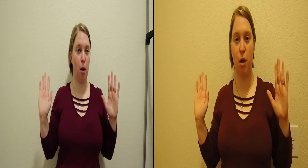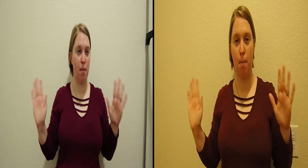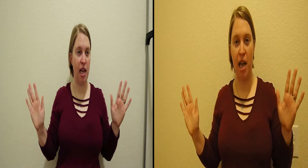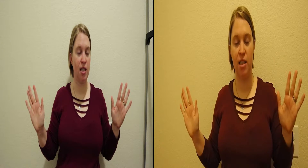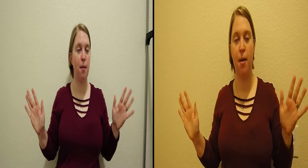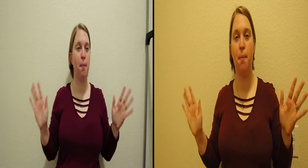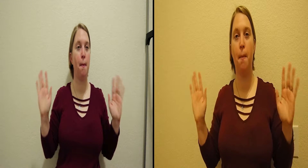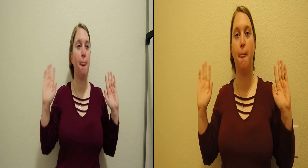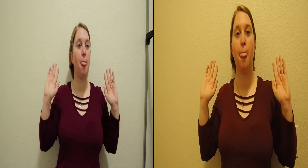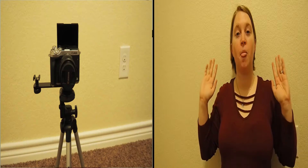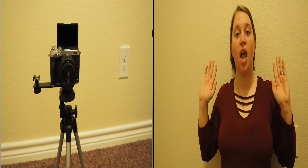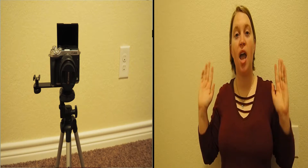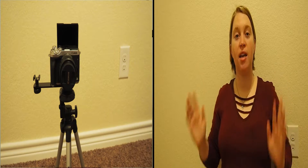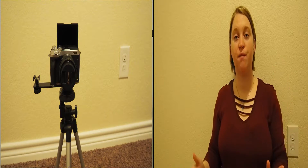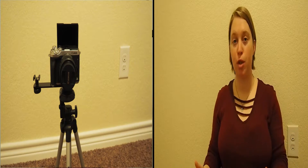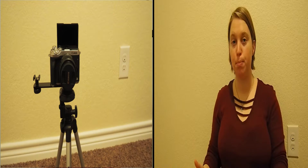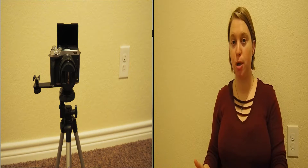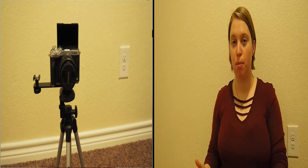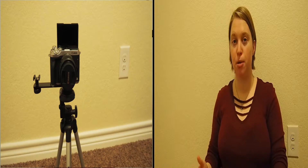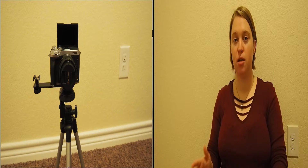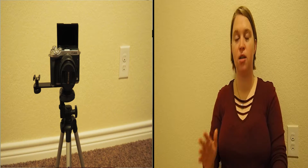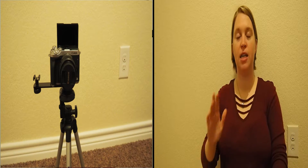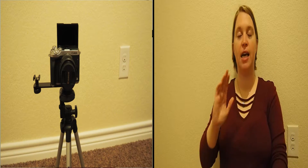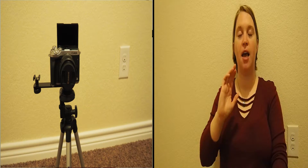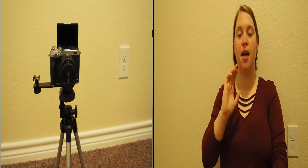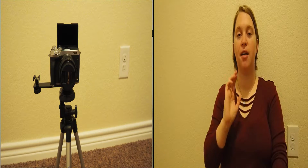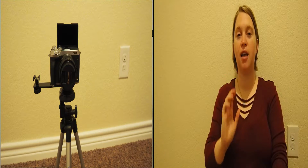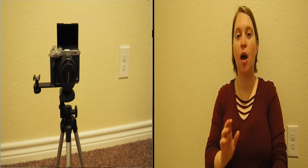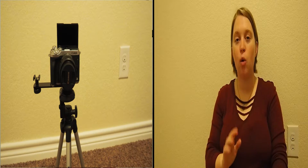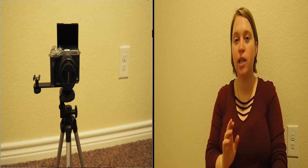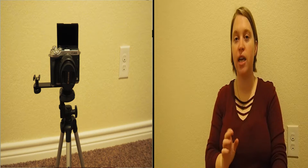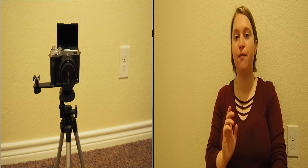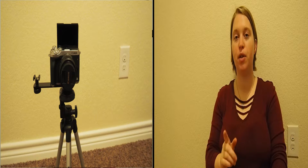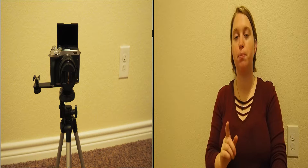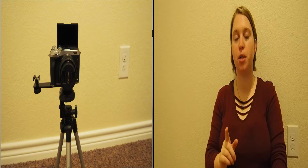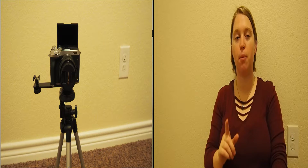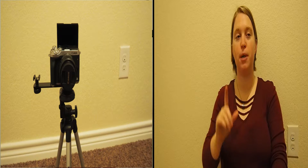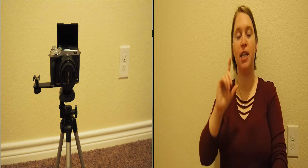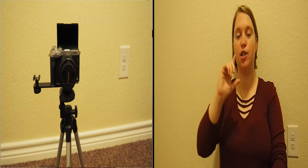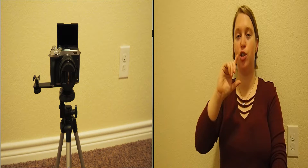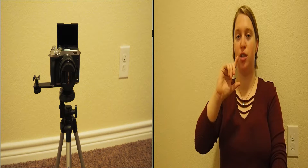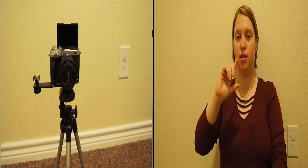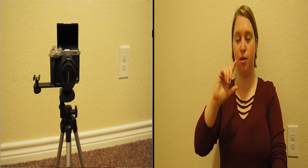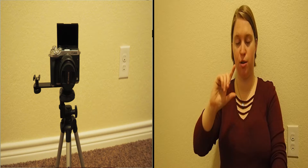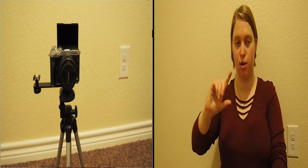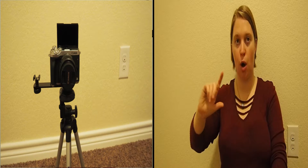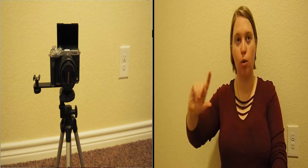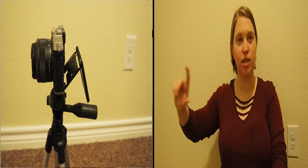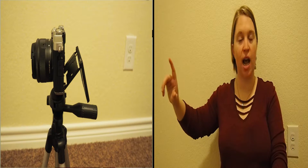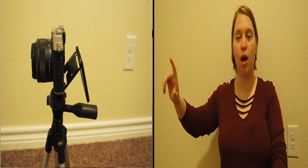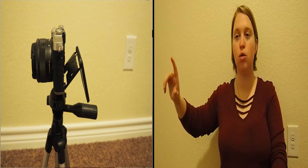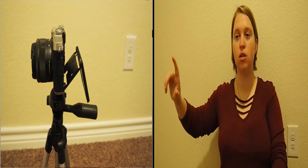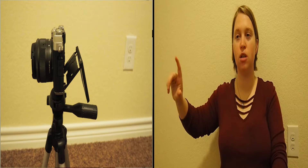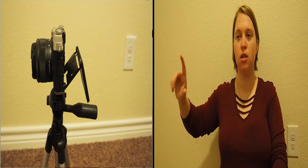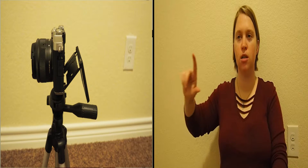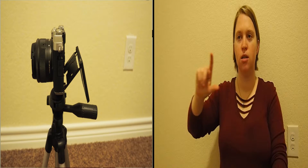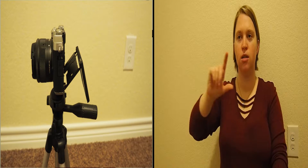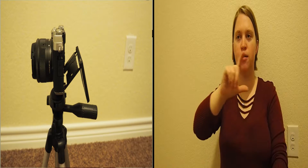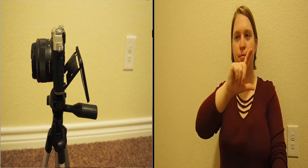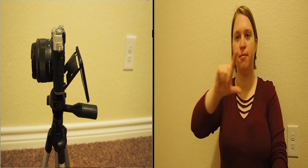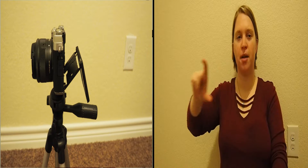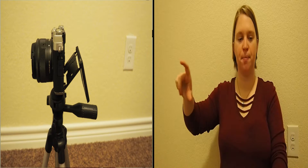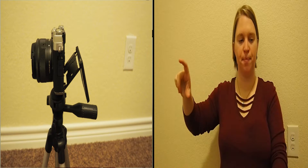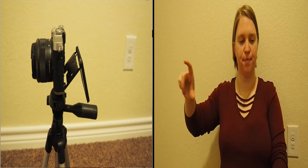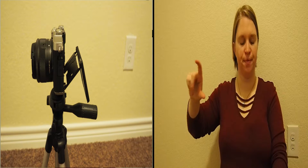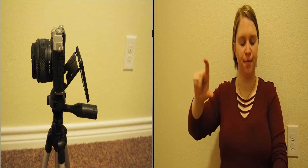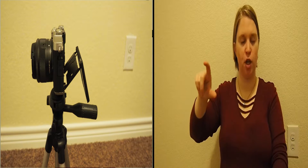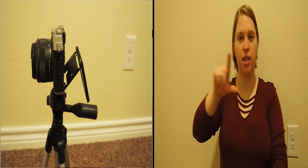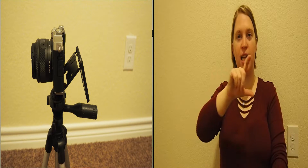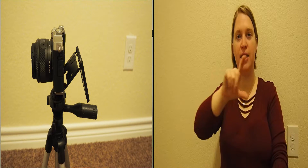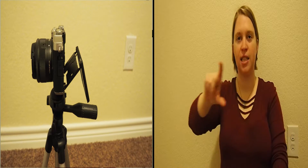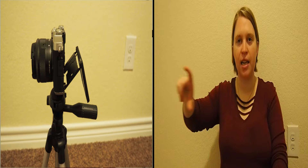amazing and it flips up, not only it flips up, it goes out like you can extend